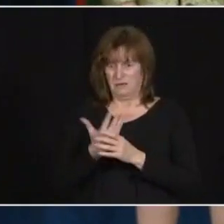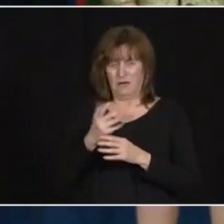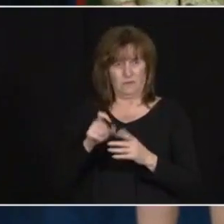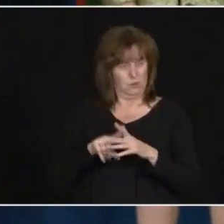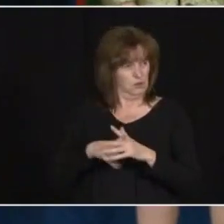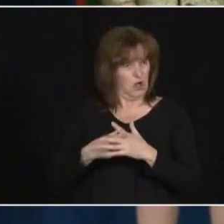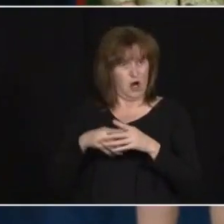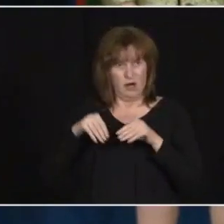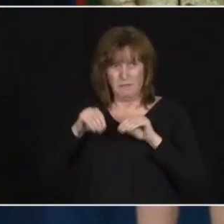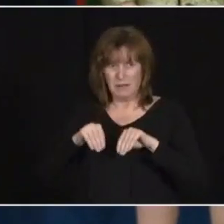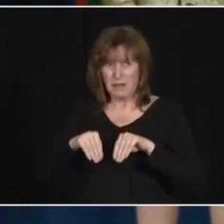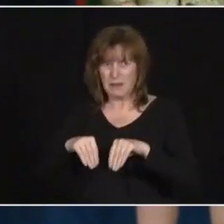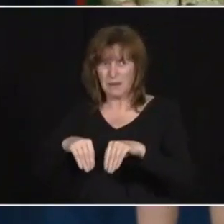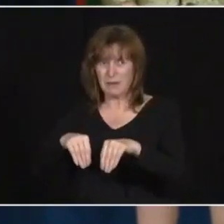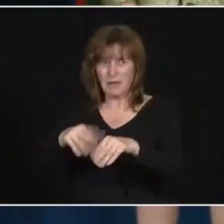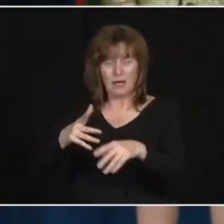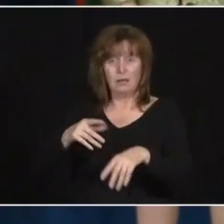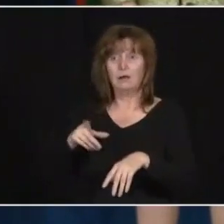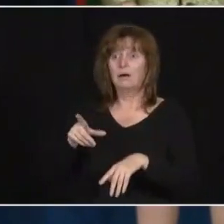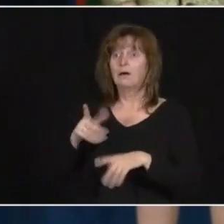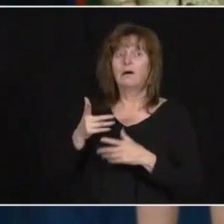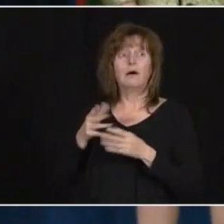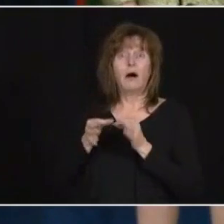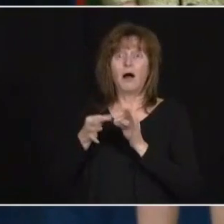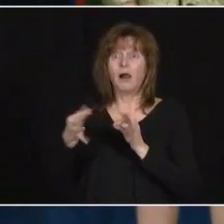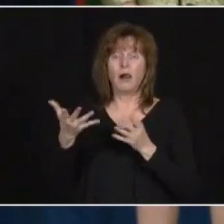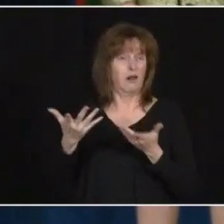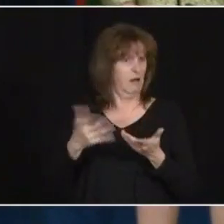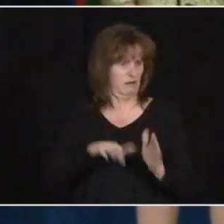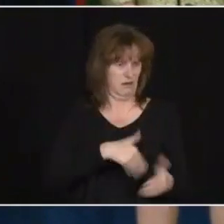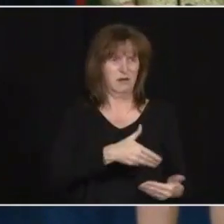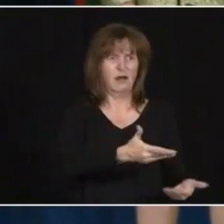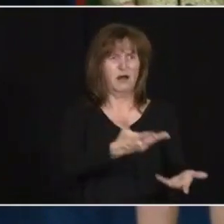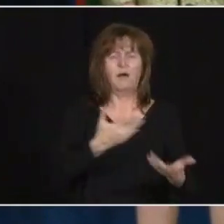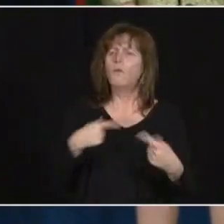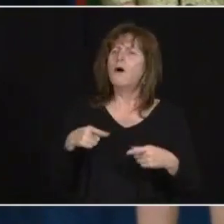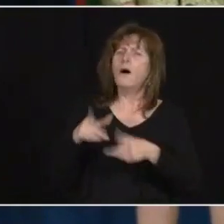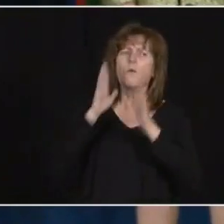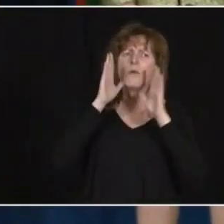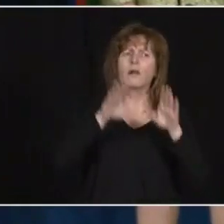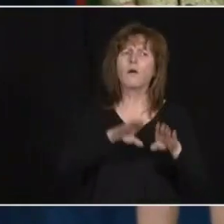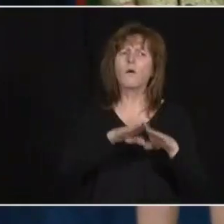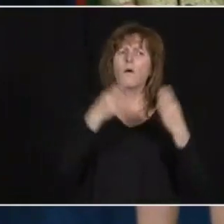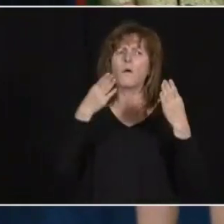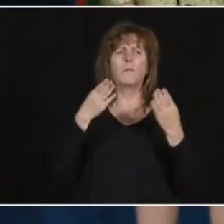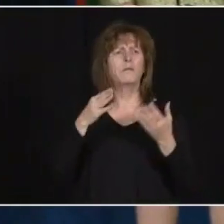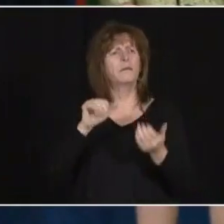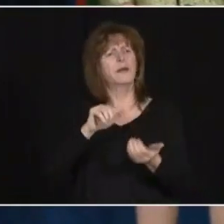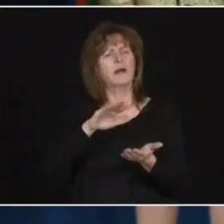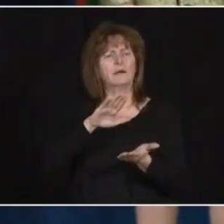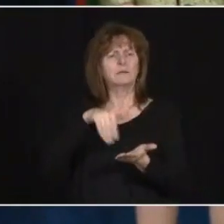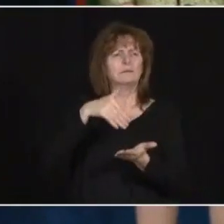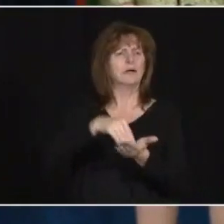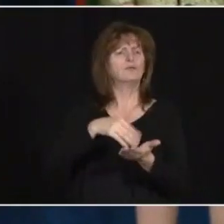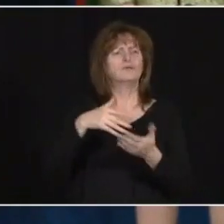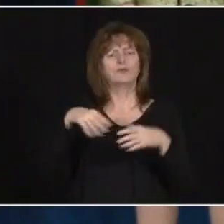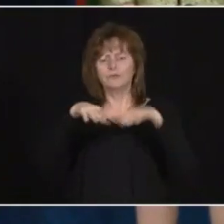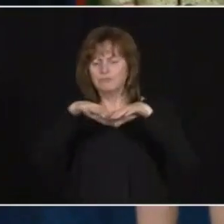get into the ground. Do you have any sense of when you might open up gardening centres, not to mention the